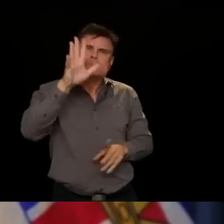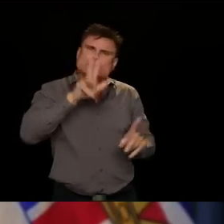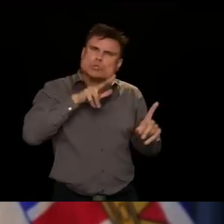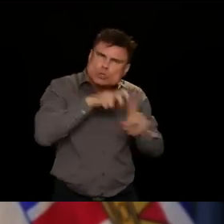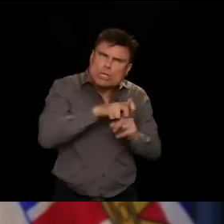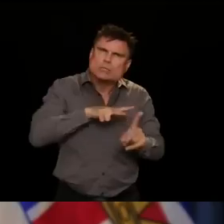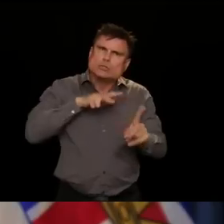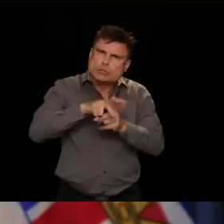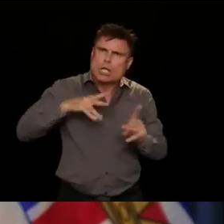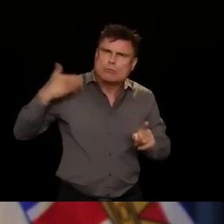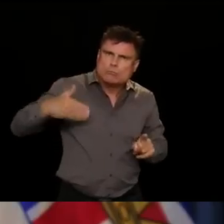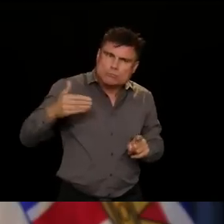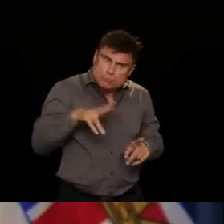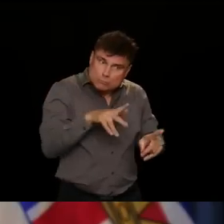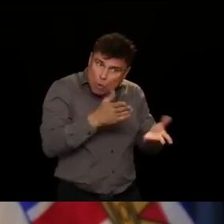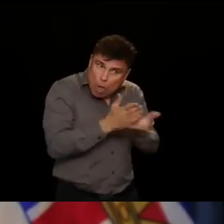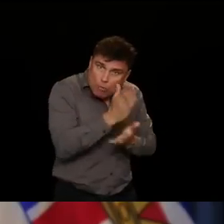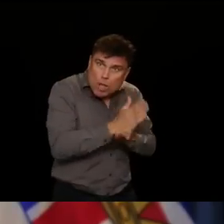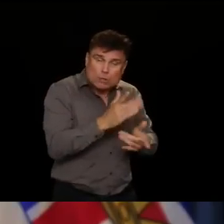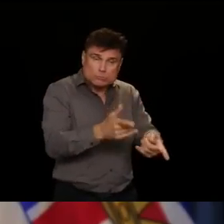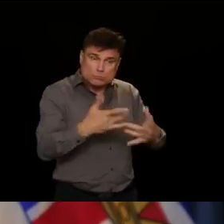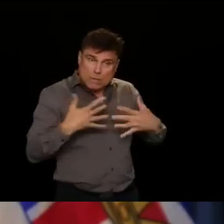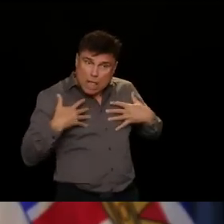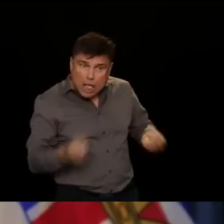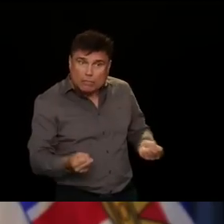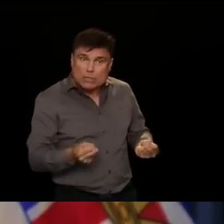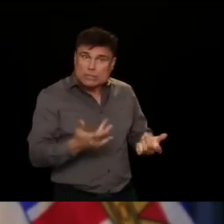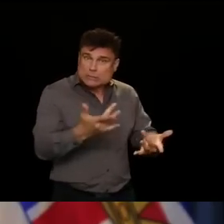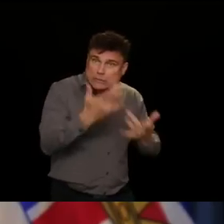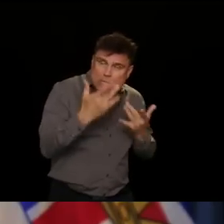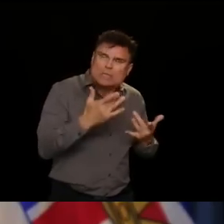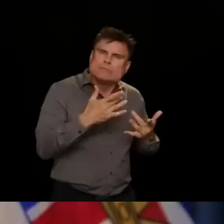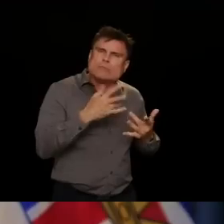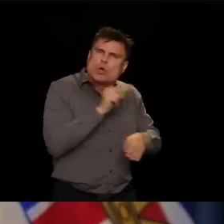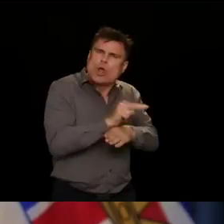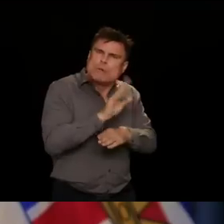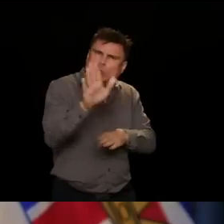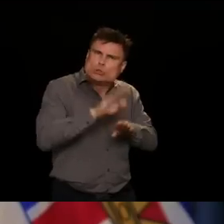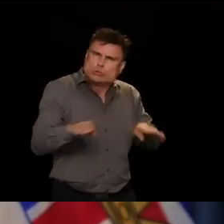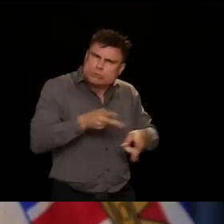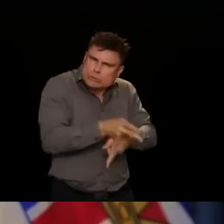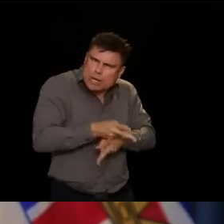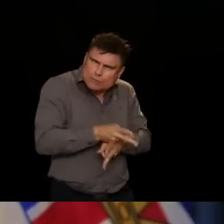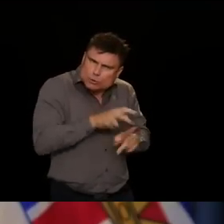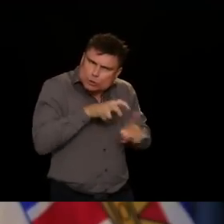play dates or summer camps, that we check them carefully, make sure they are not sick and know one else